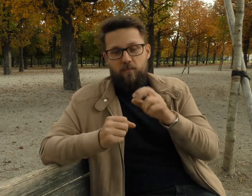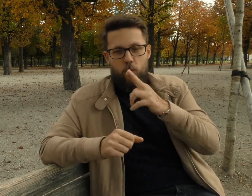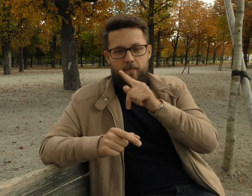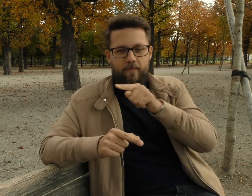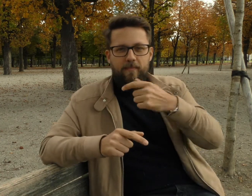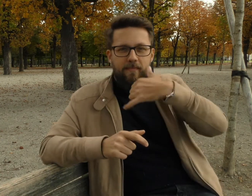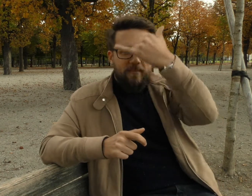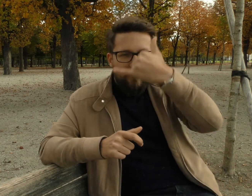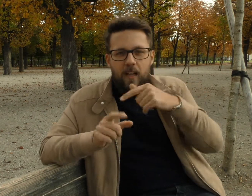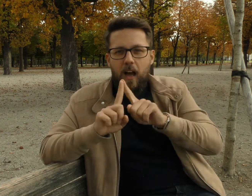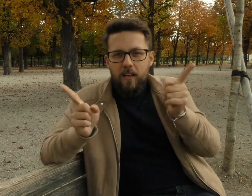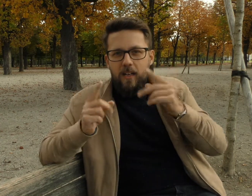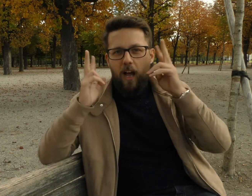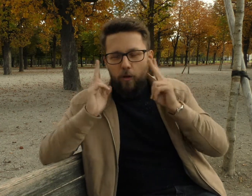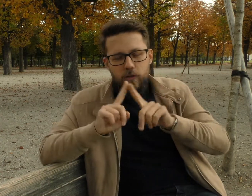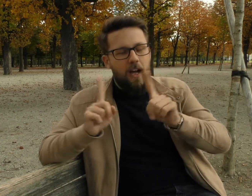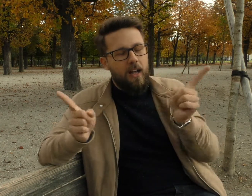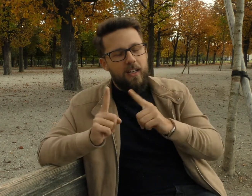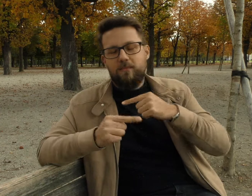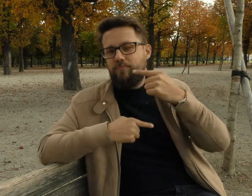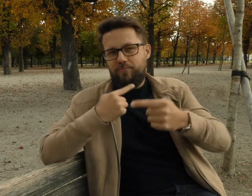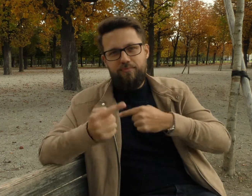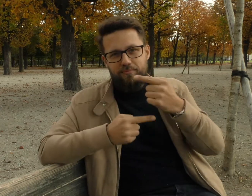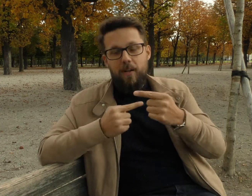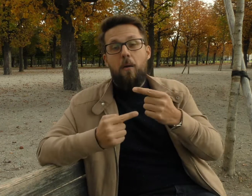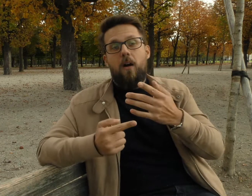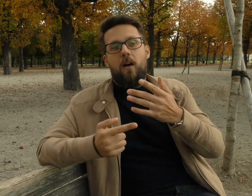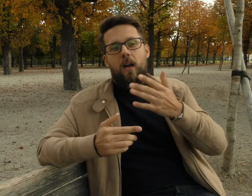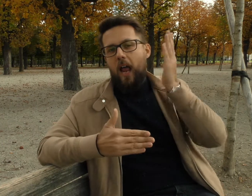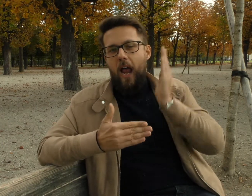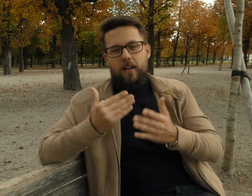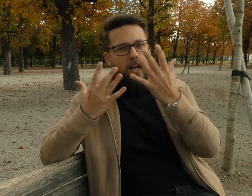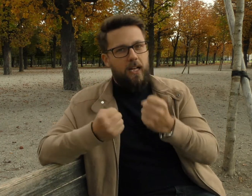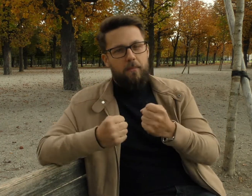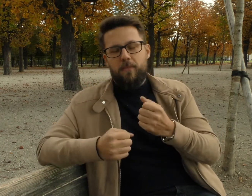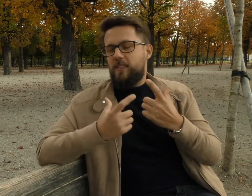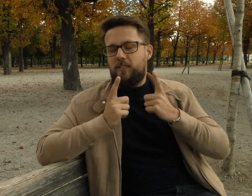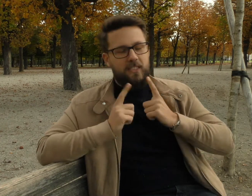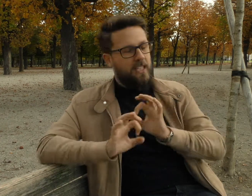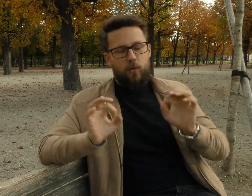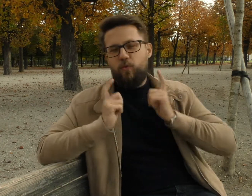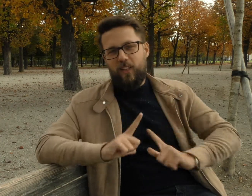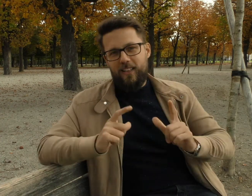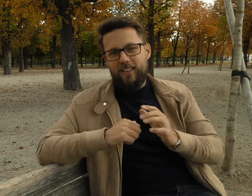because the facial or a haircut changes of the actors in that period. But I am very happy with the final result.